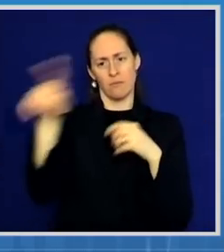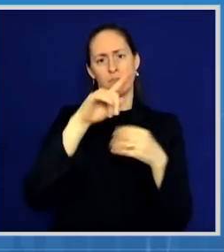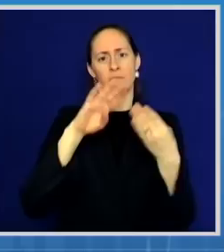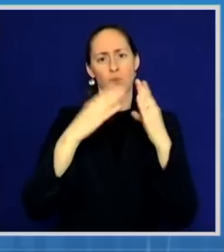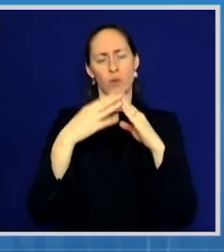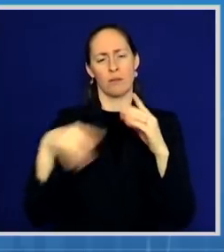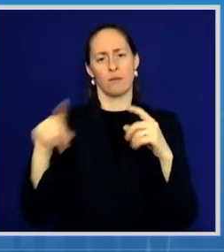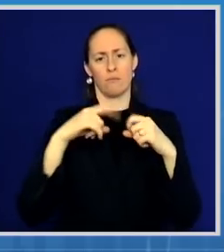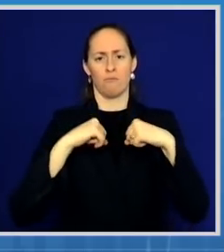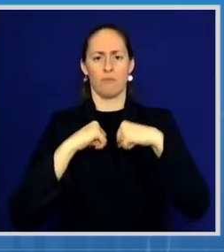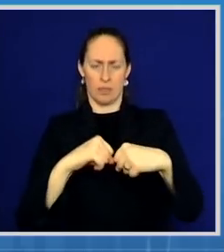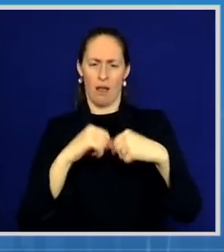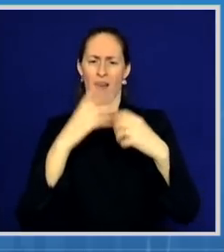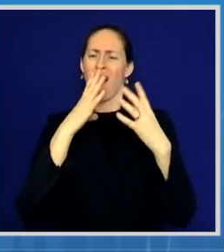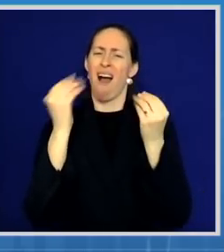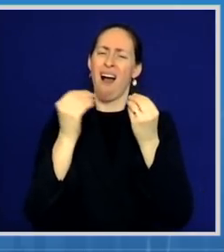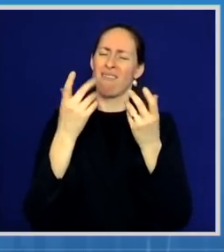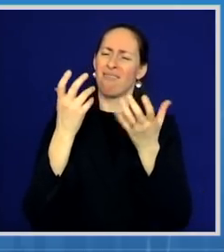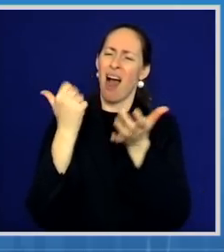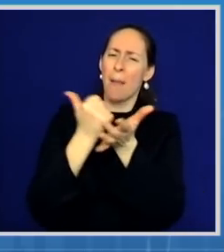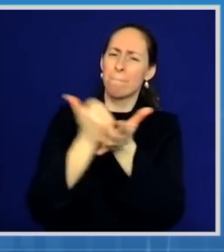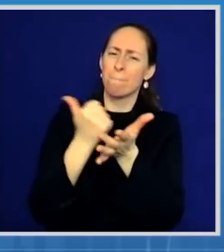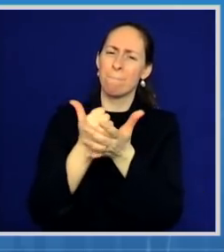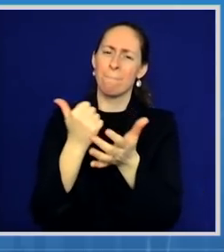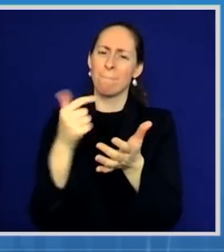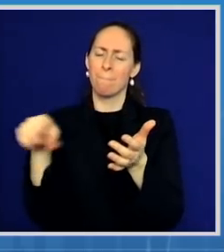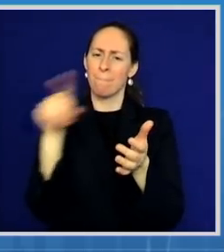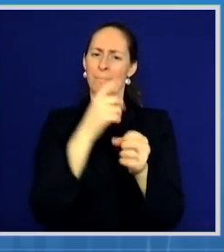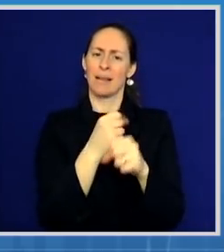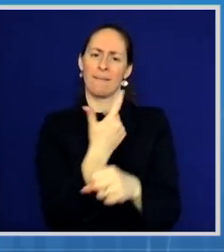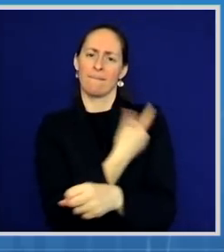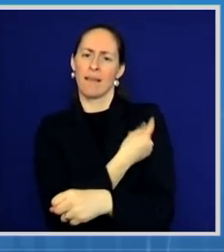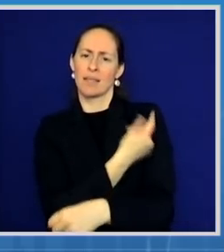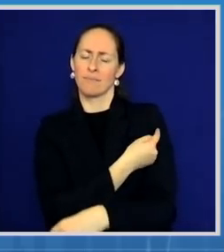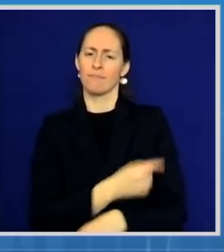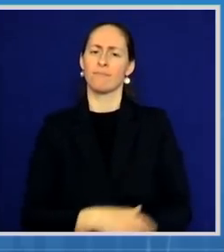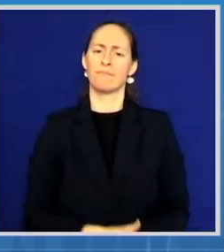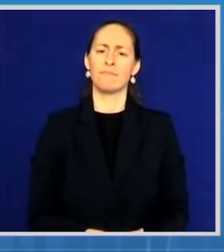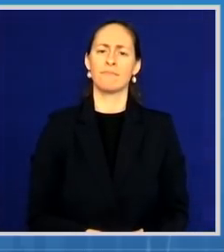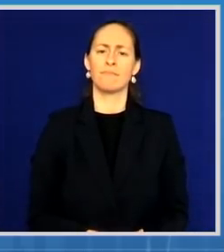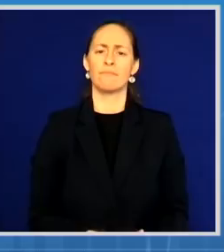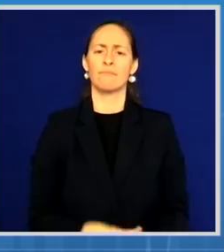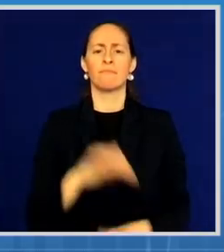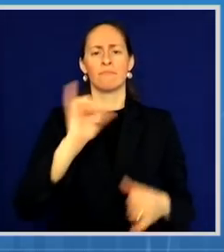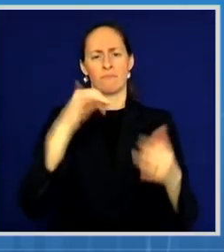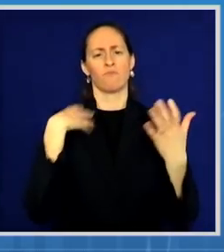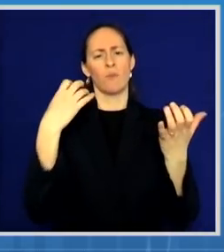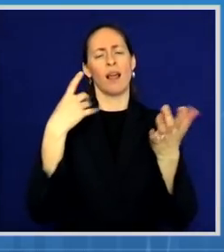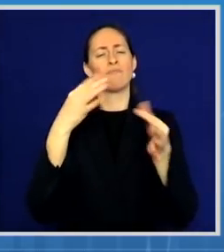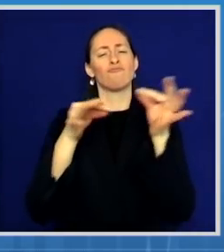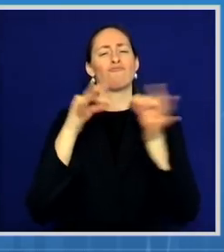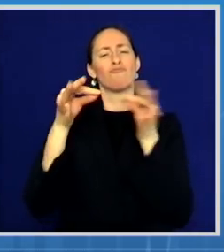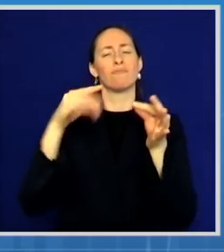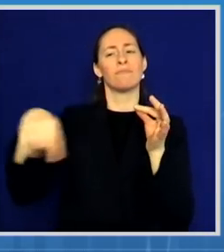for you several more stories that we've heard about the work from a few of those organizations. One of our organizations,